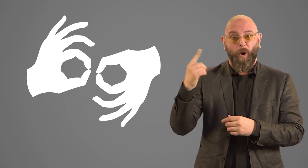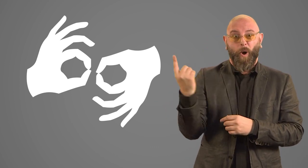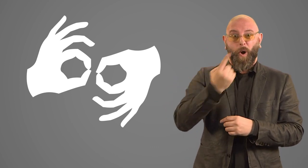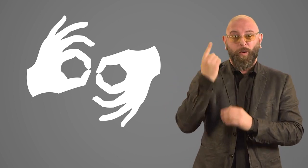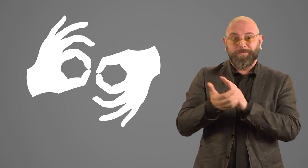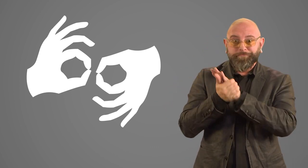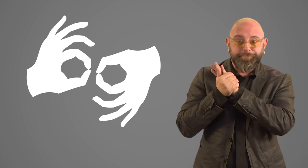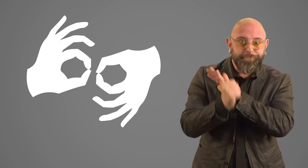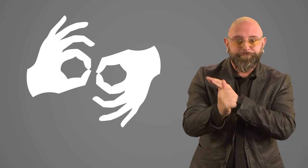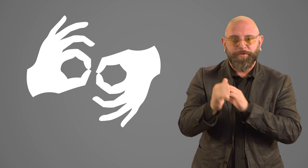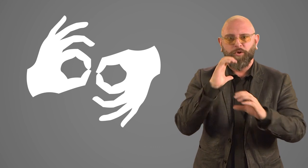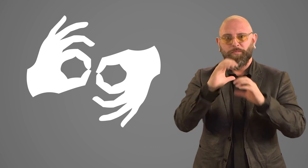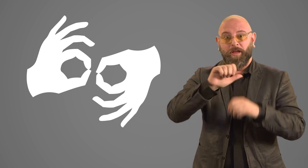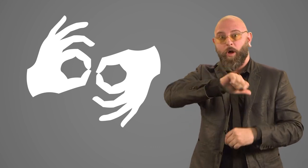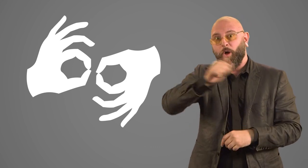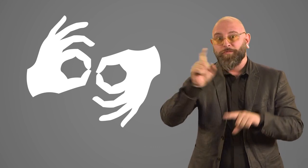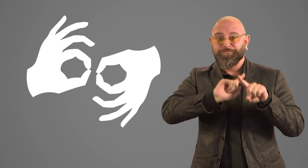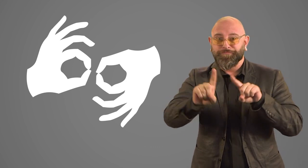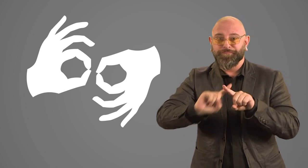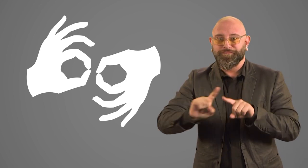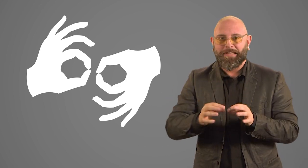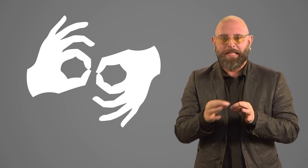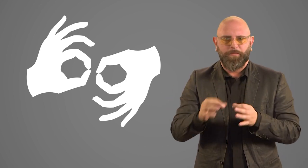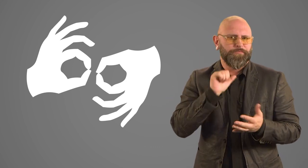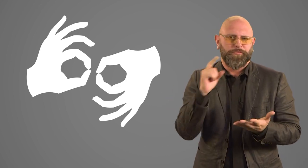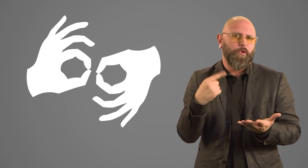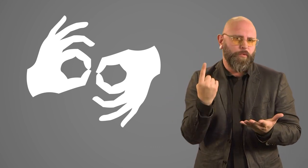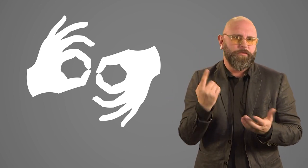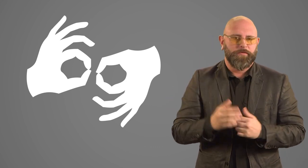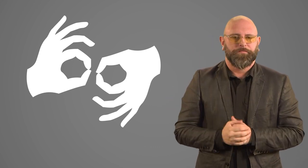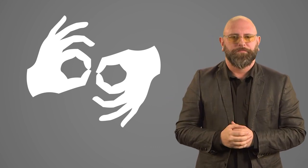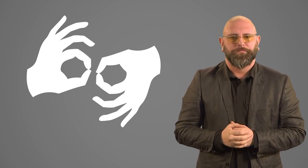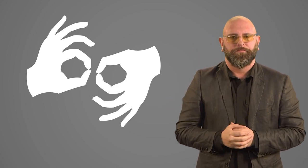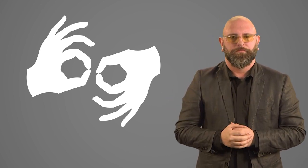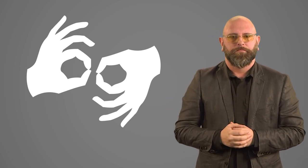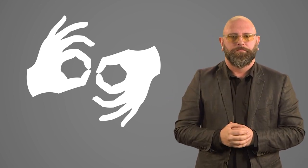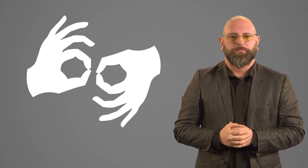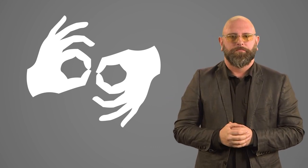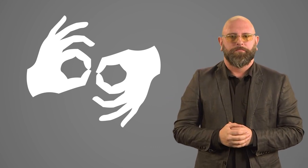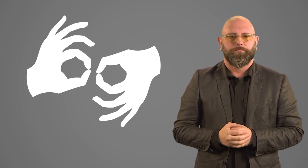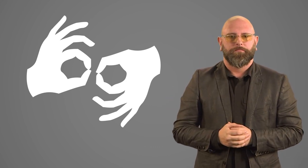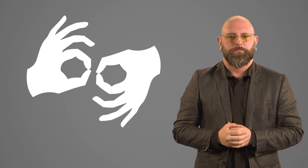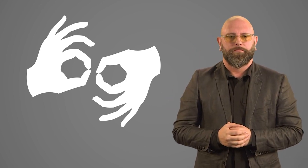They may not be proficient communicating in other languages.